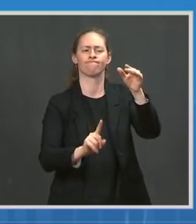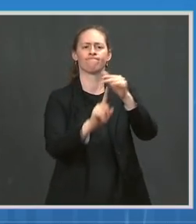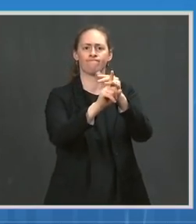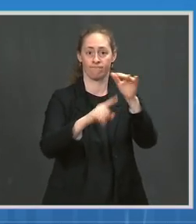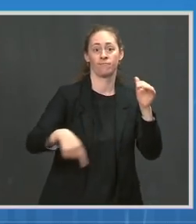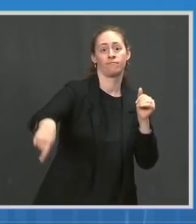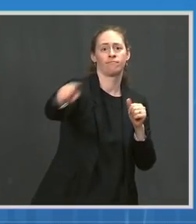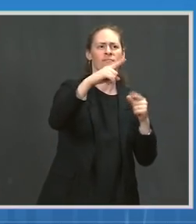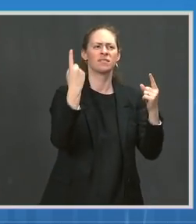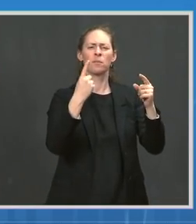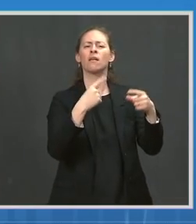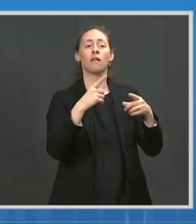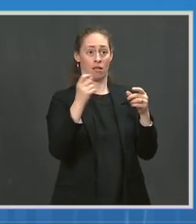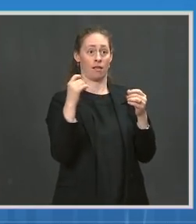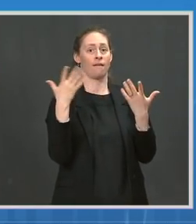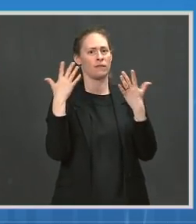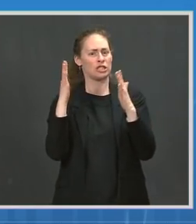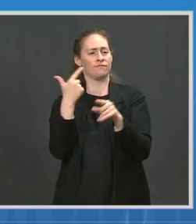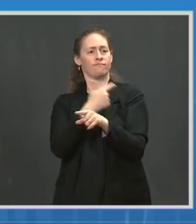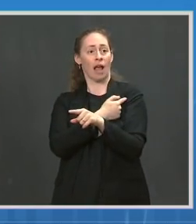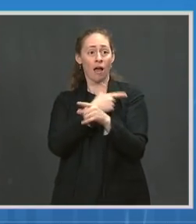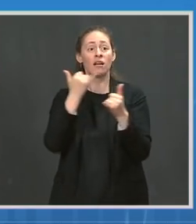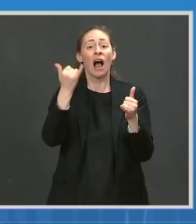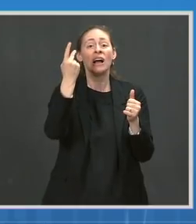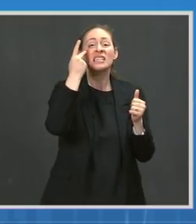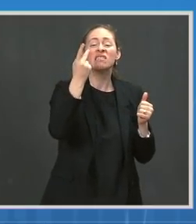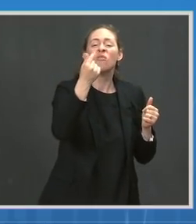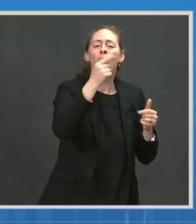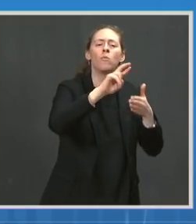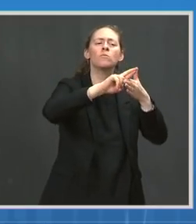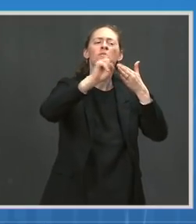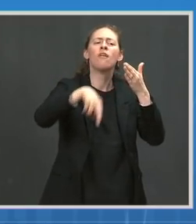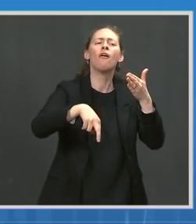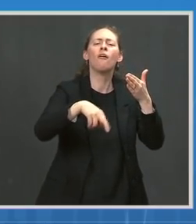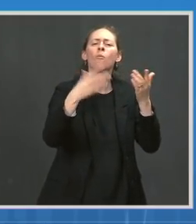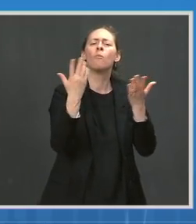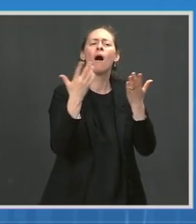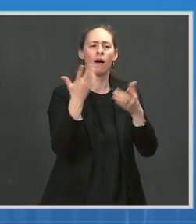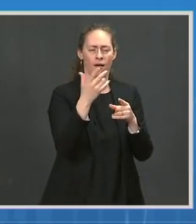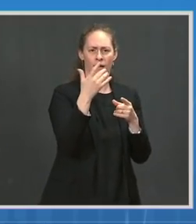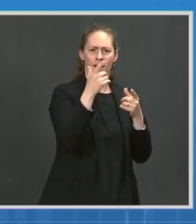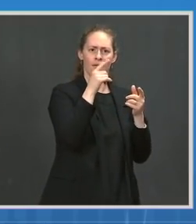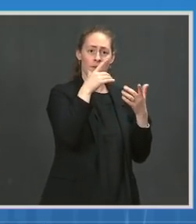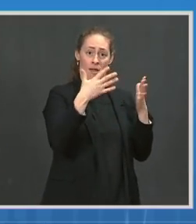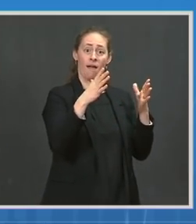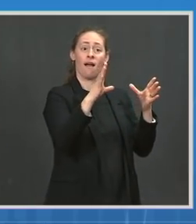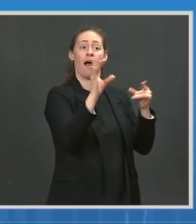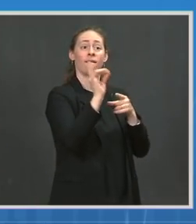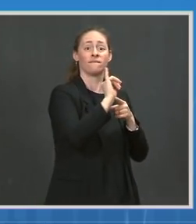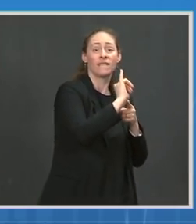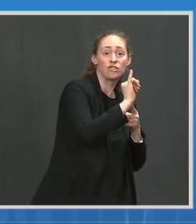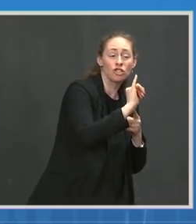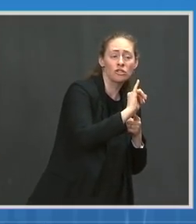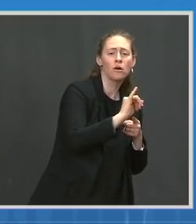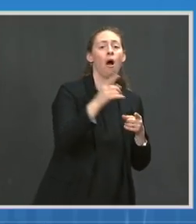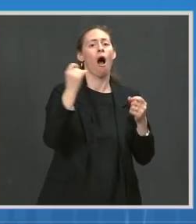the risk of any infection, asymptomatic and symptomatic, was reduced by 90 percent after receiving